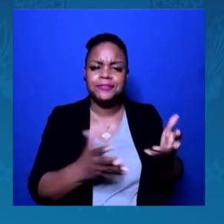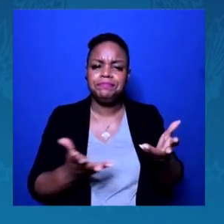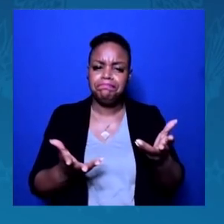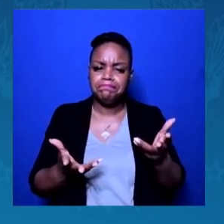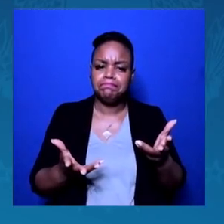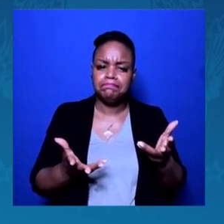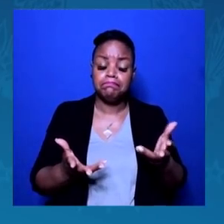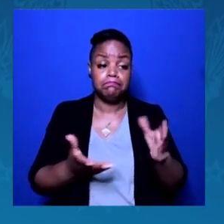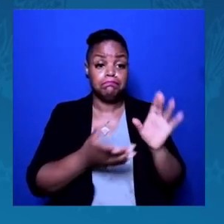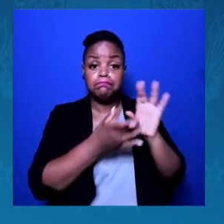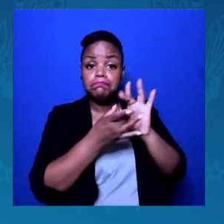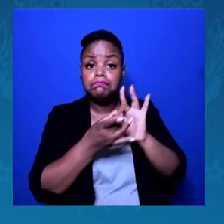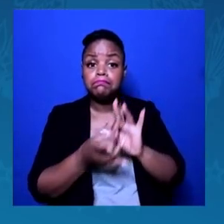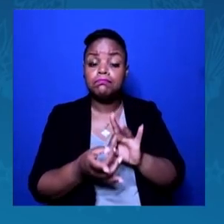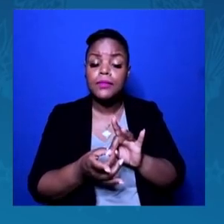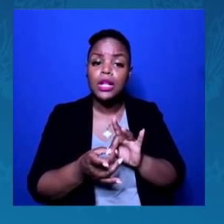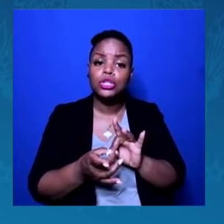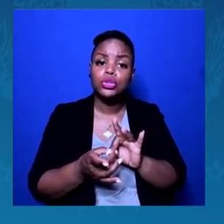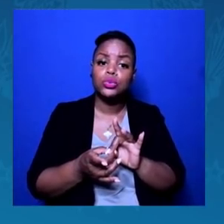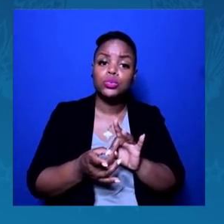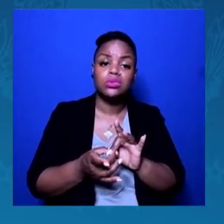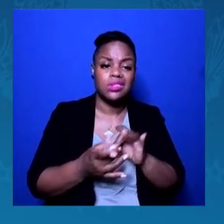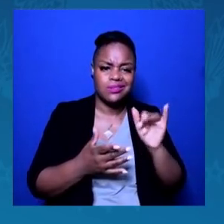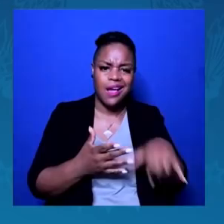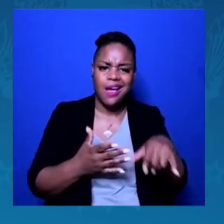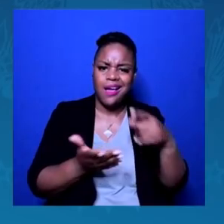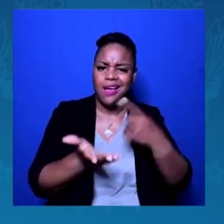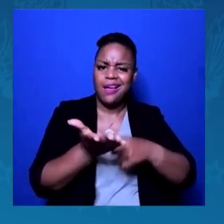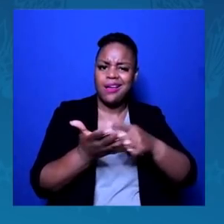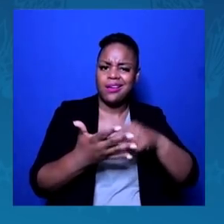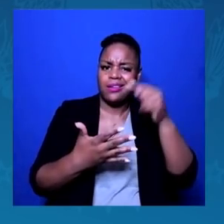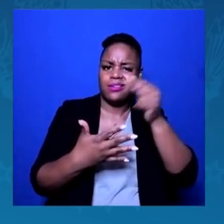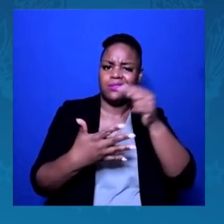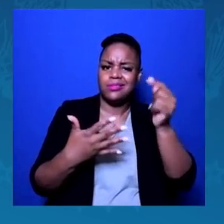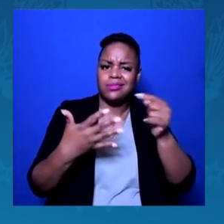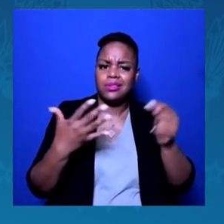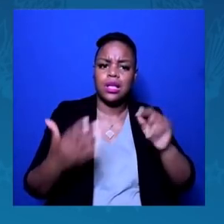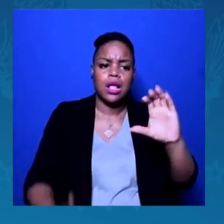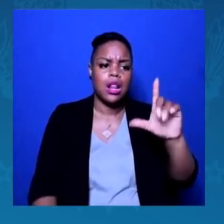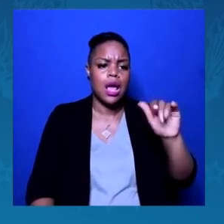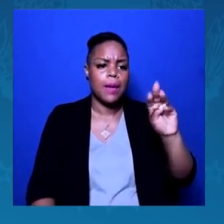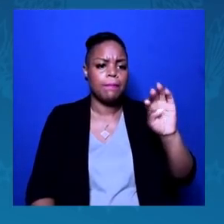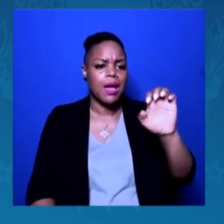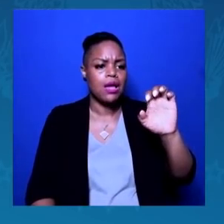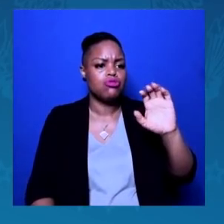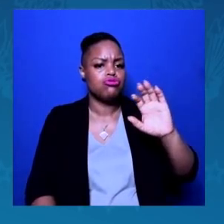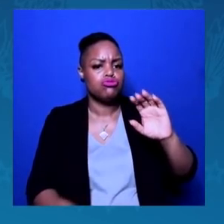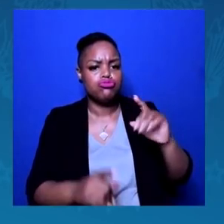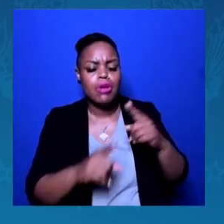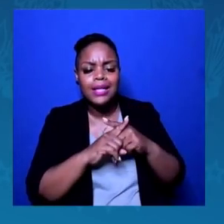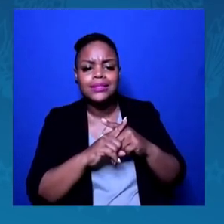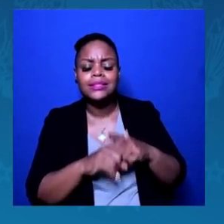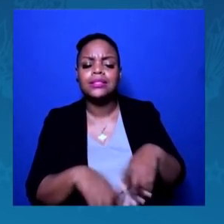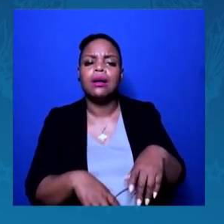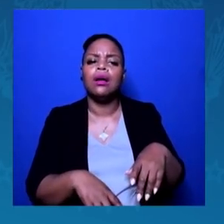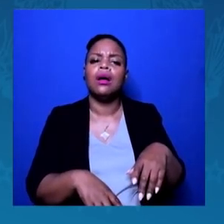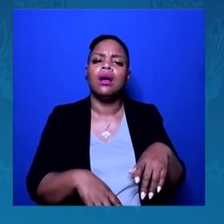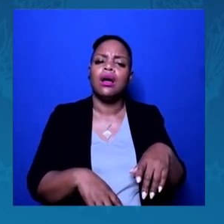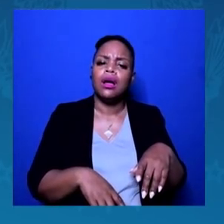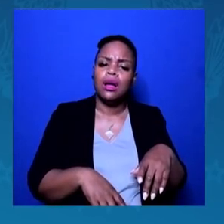On the issue of climate, I will tell you that it was a very productive